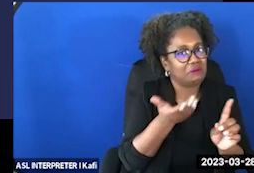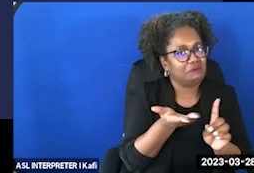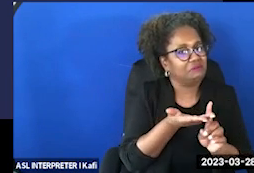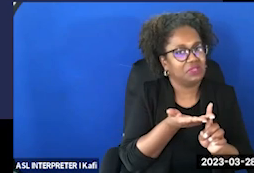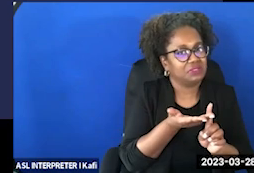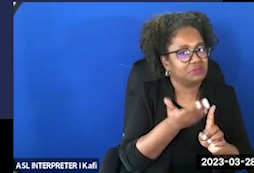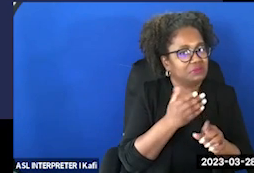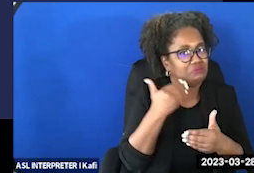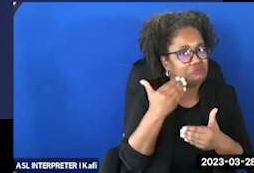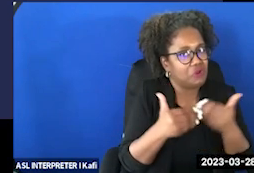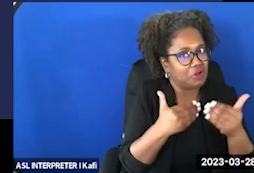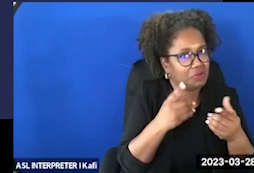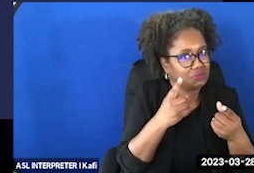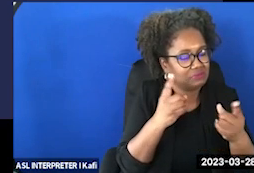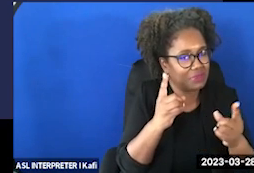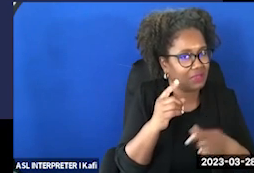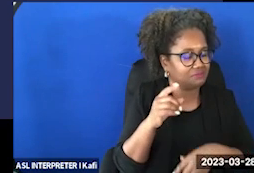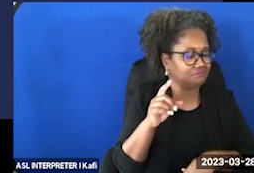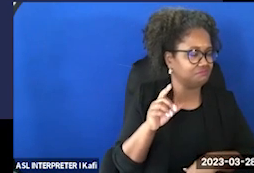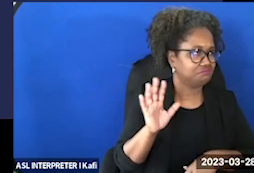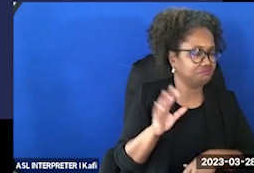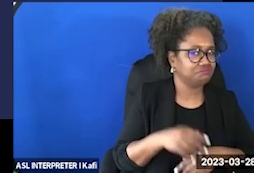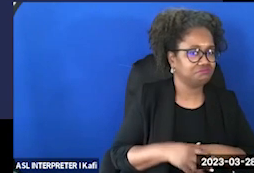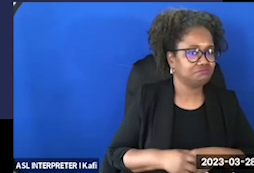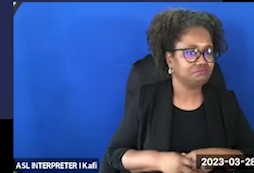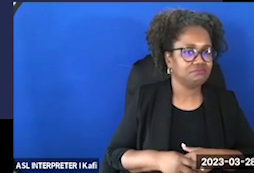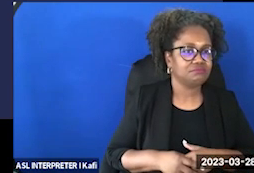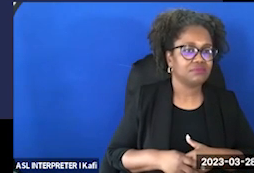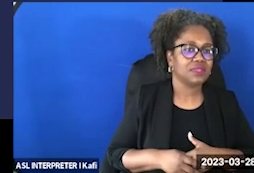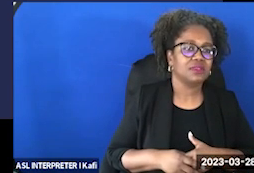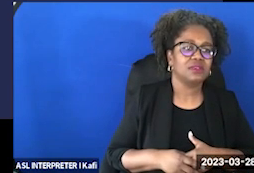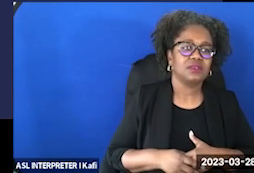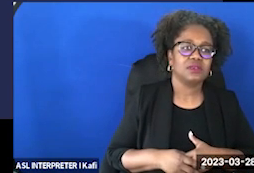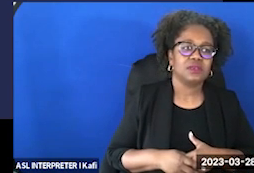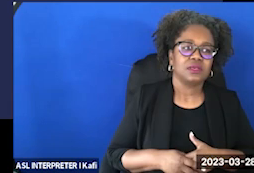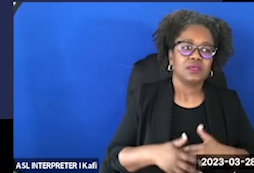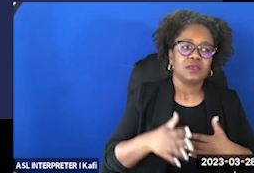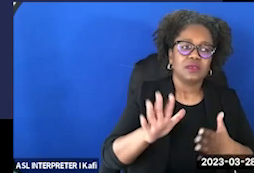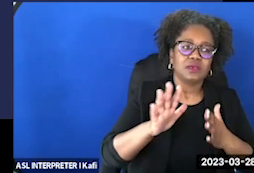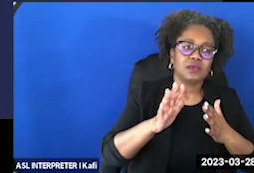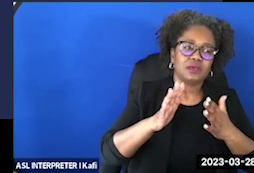Debbie Stine, Science & Technology Policy Academy: You can send them see it also, like you know, I mentioned I was teaching at Carnegie Mellon. and